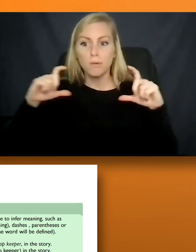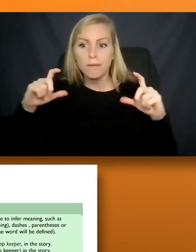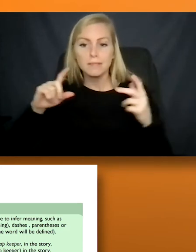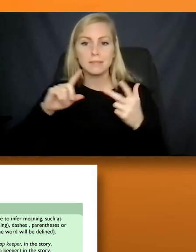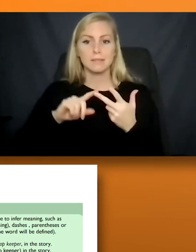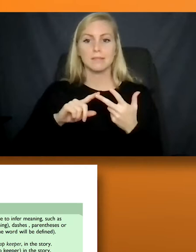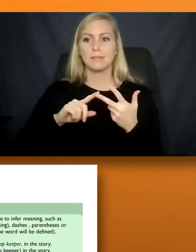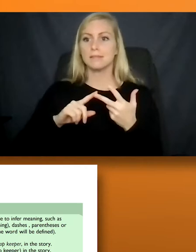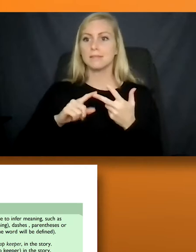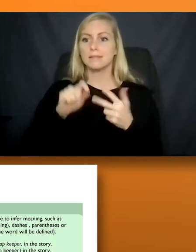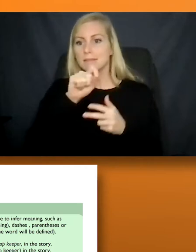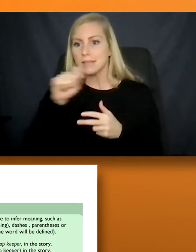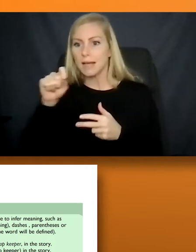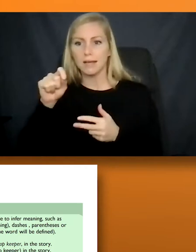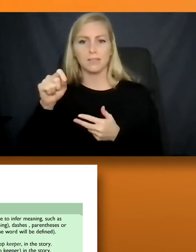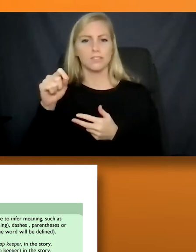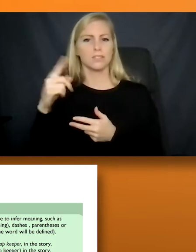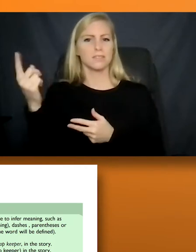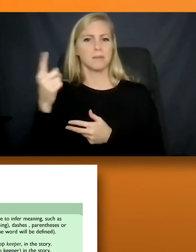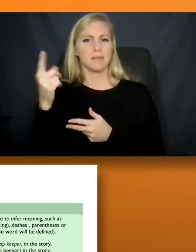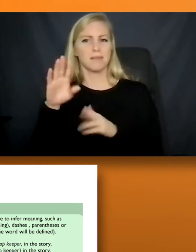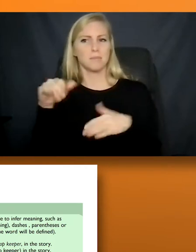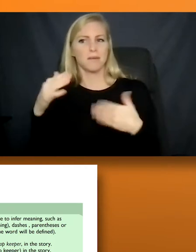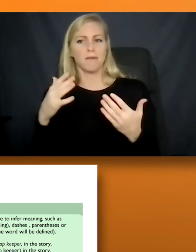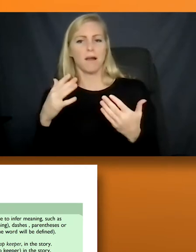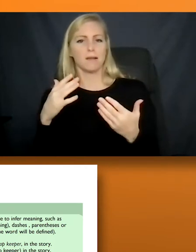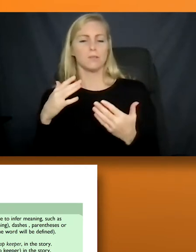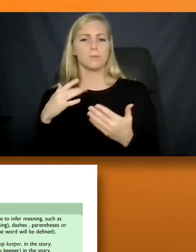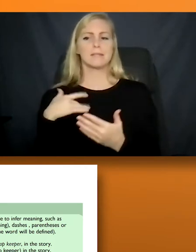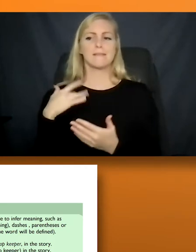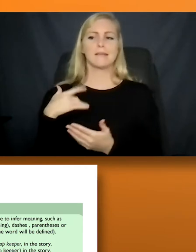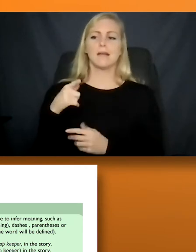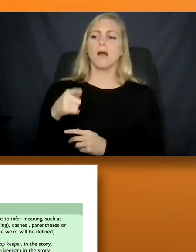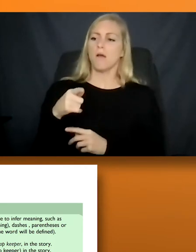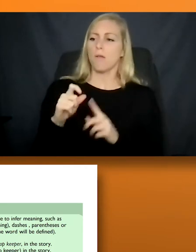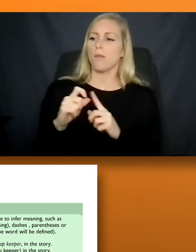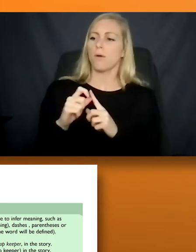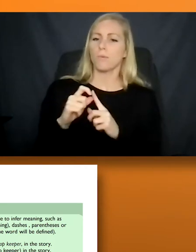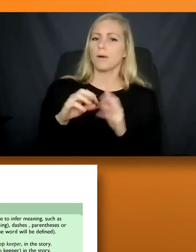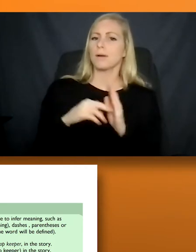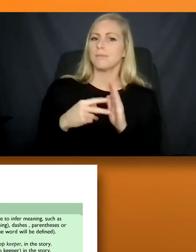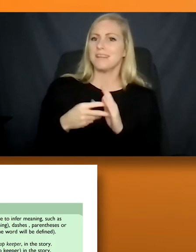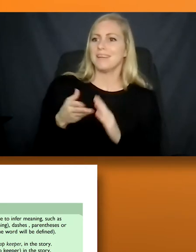Are there some sort of punctuation that might give you an idea that the word meaning is going to be